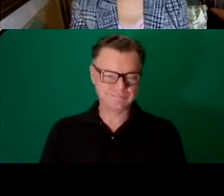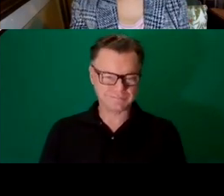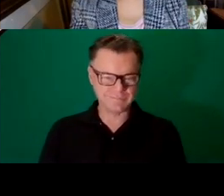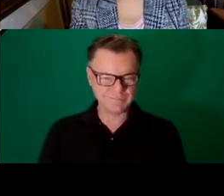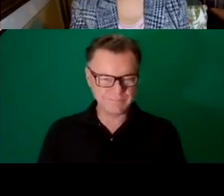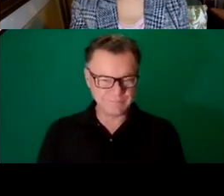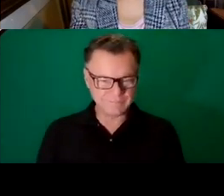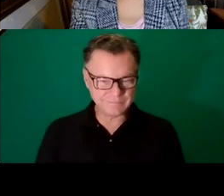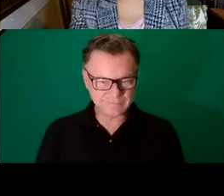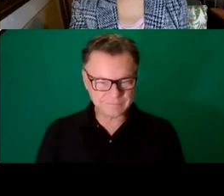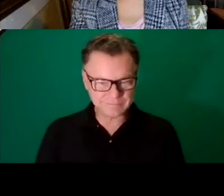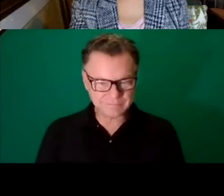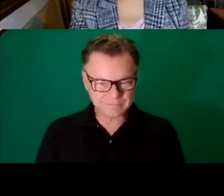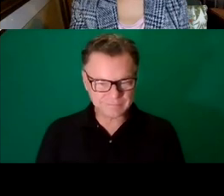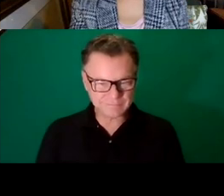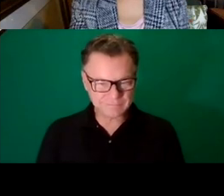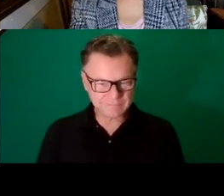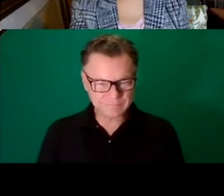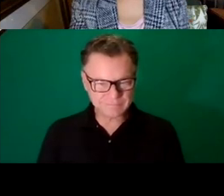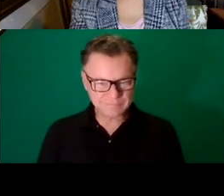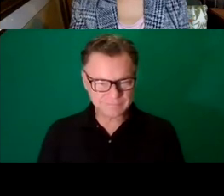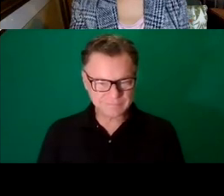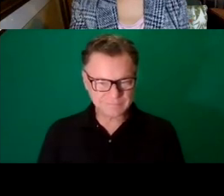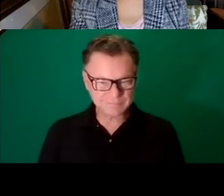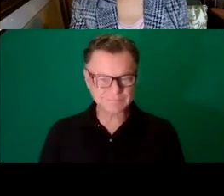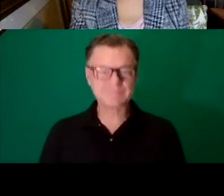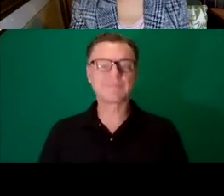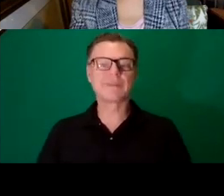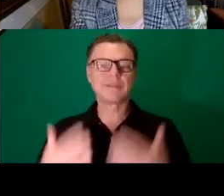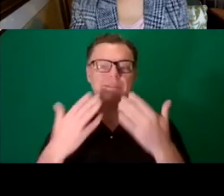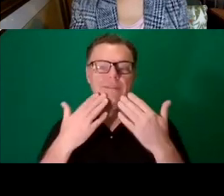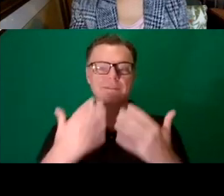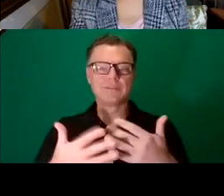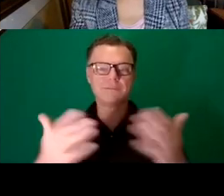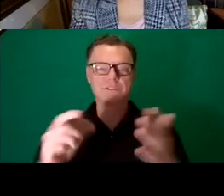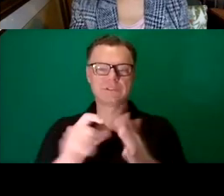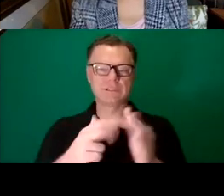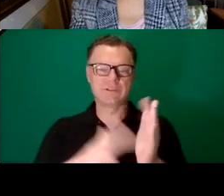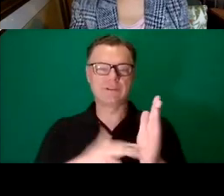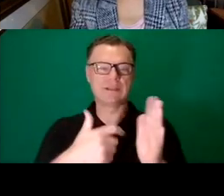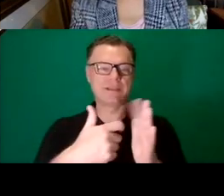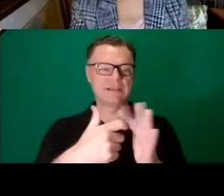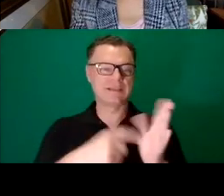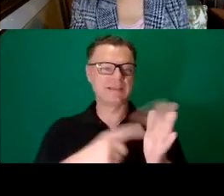Thank you so much, Darren and Kate, for that.